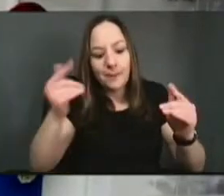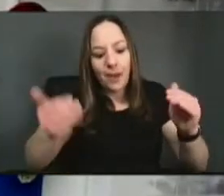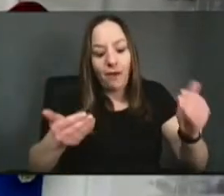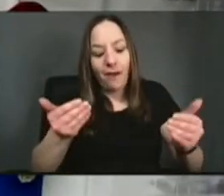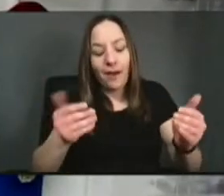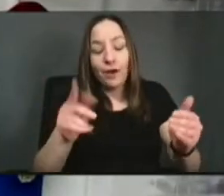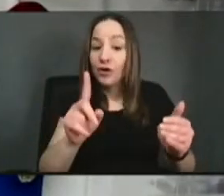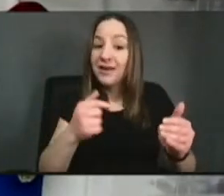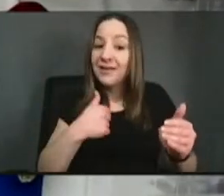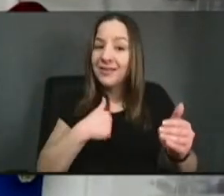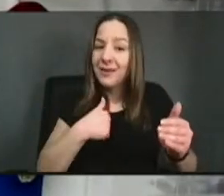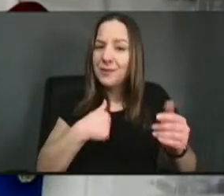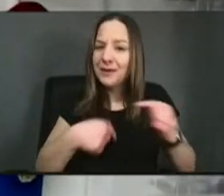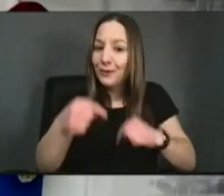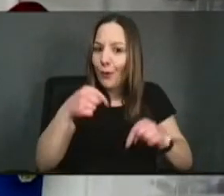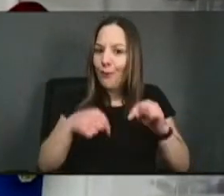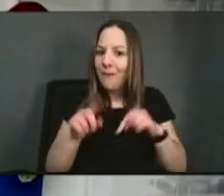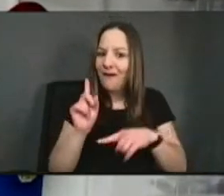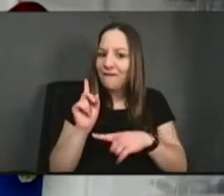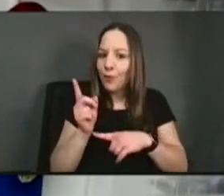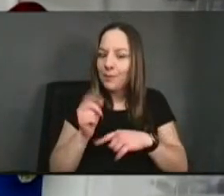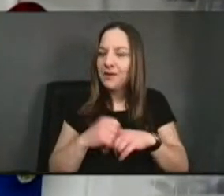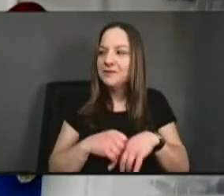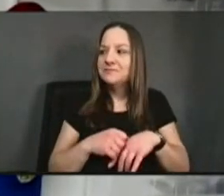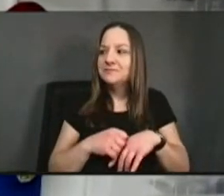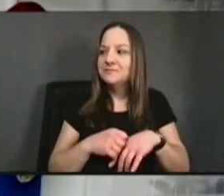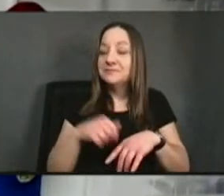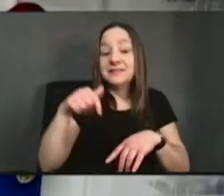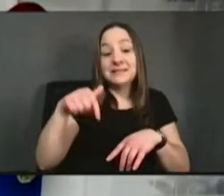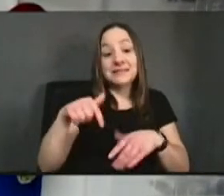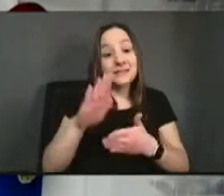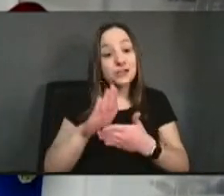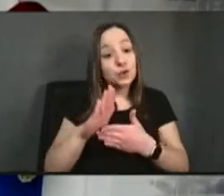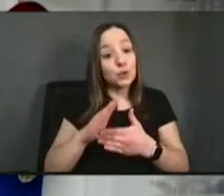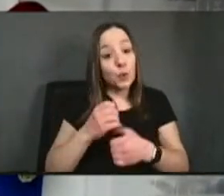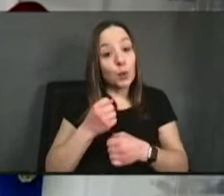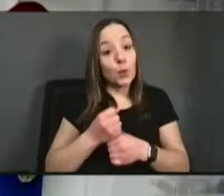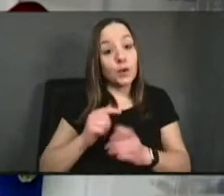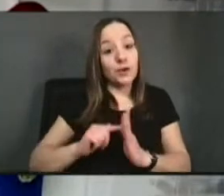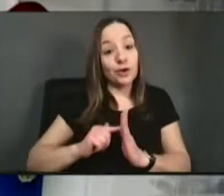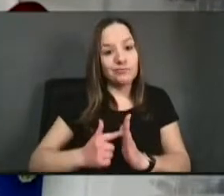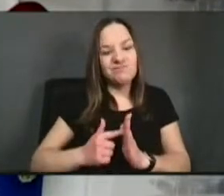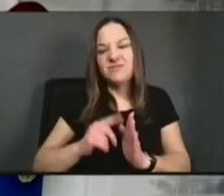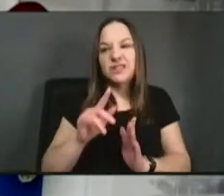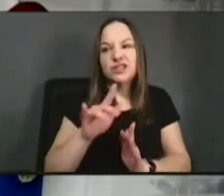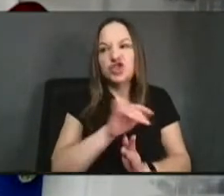have to think about Hiring. Let me just take us back a minute.